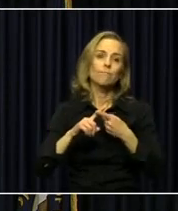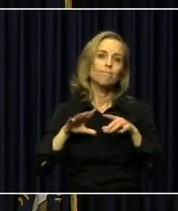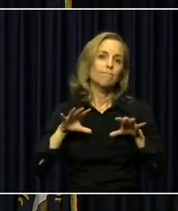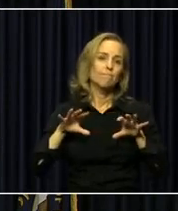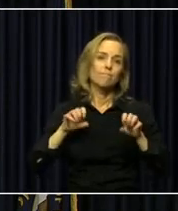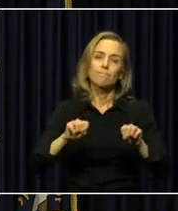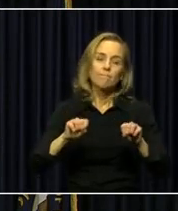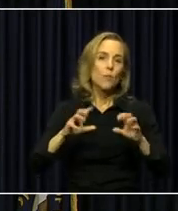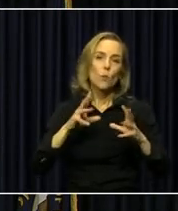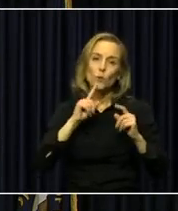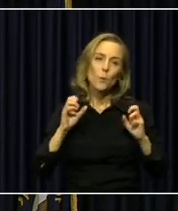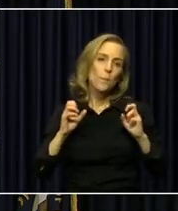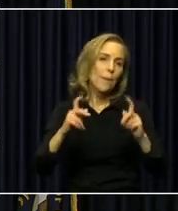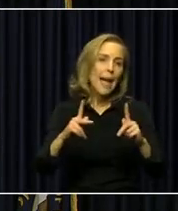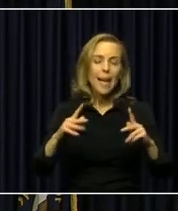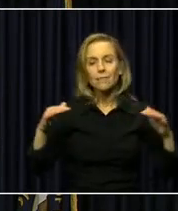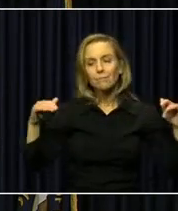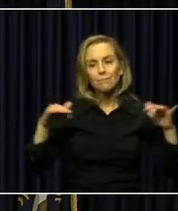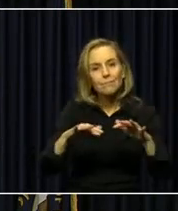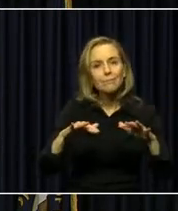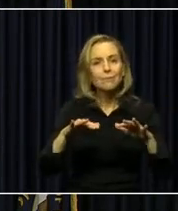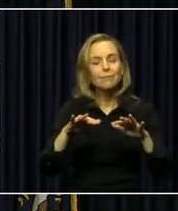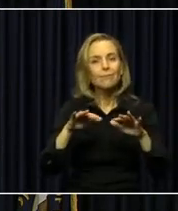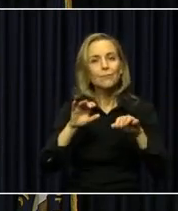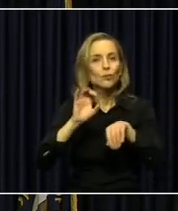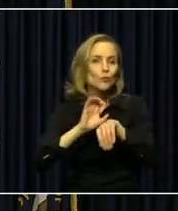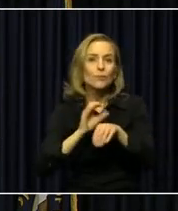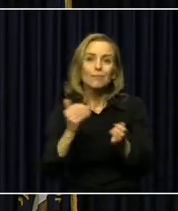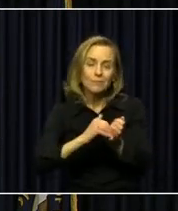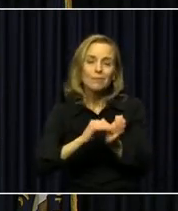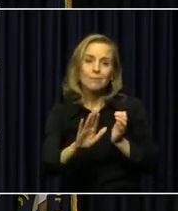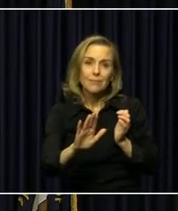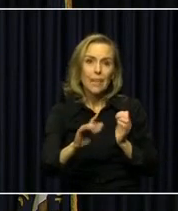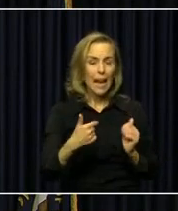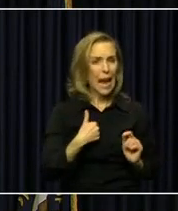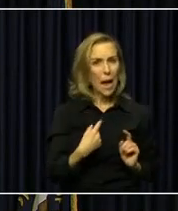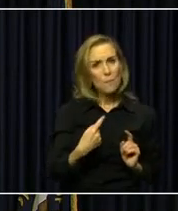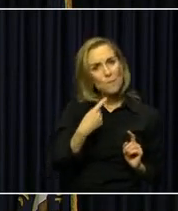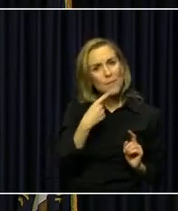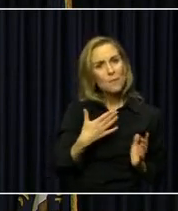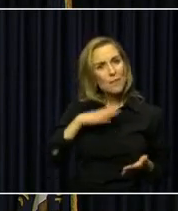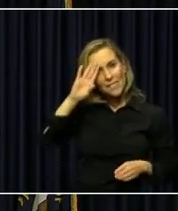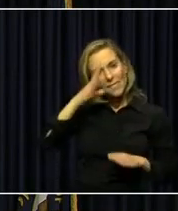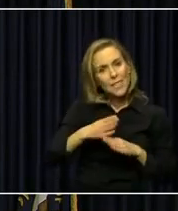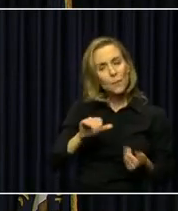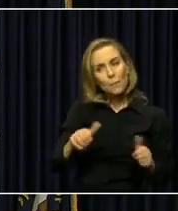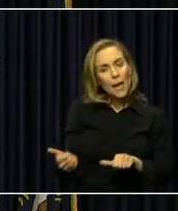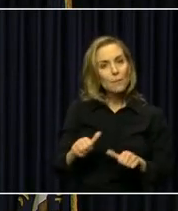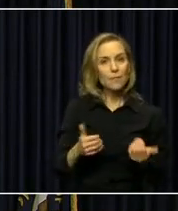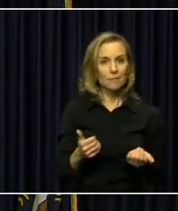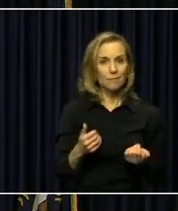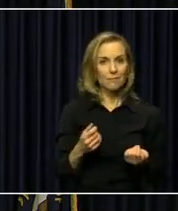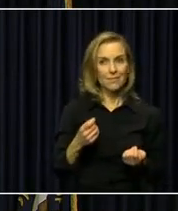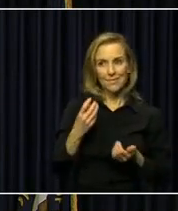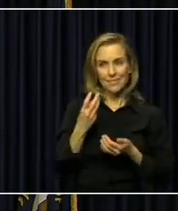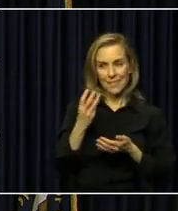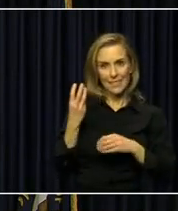THOSE PHASES, AND I JUST -- I'VE WATCHED THAT VERY CAREFULLY FOR